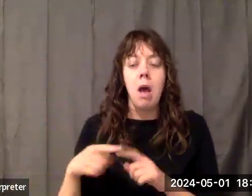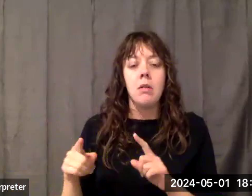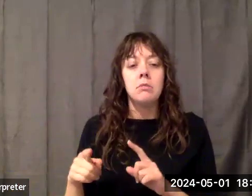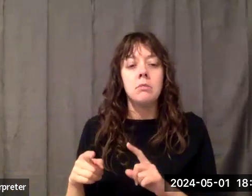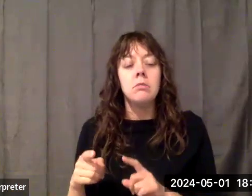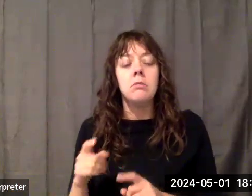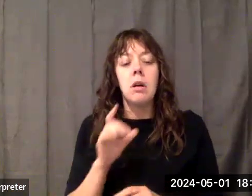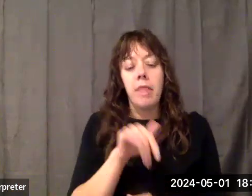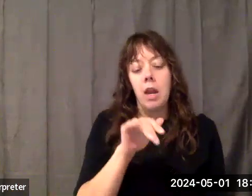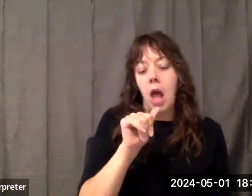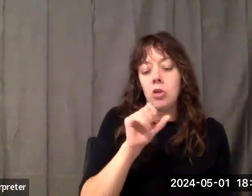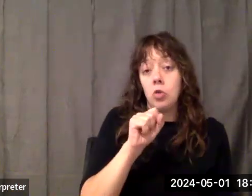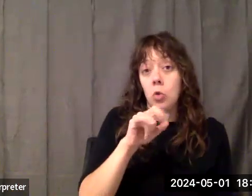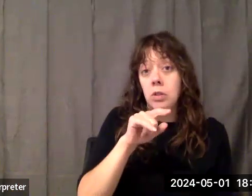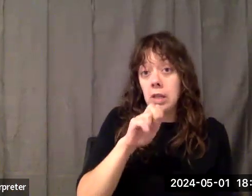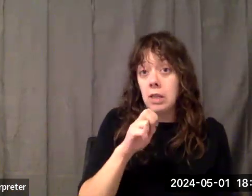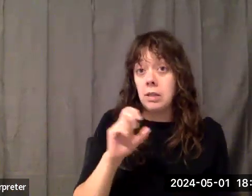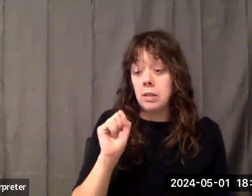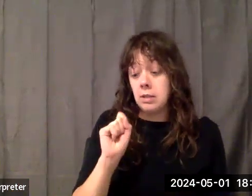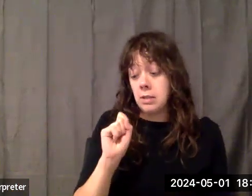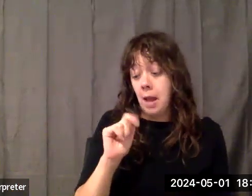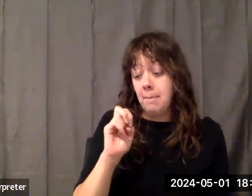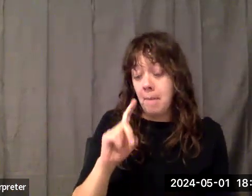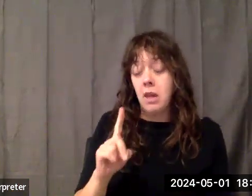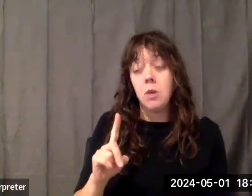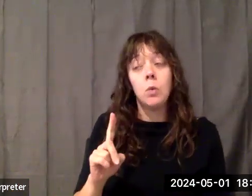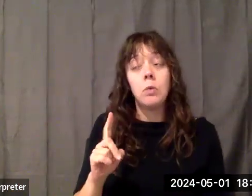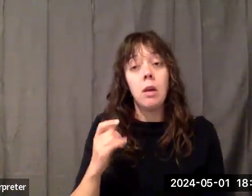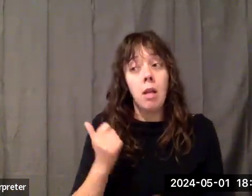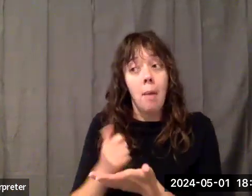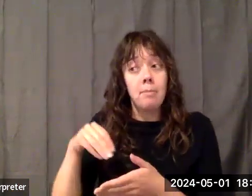But the memberships in multiple professional organizations,